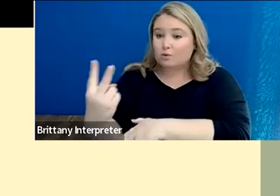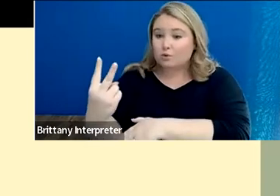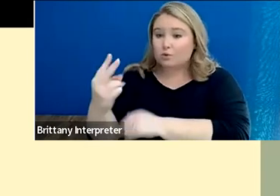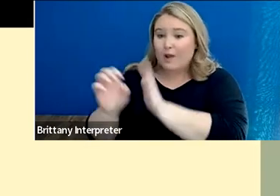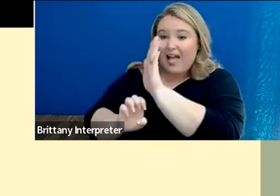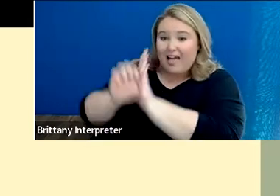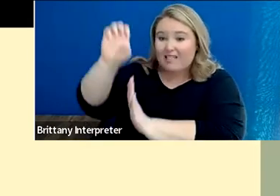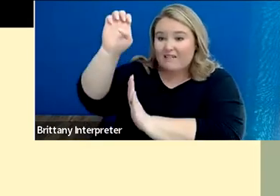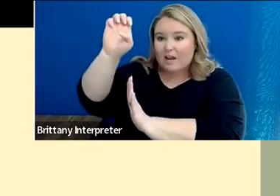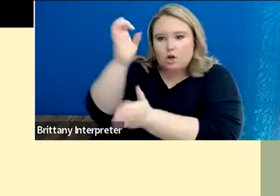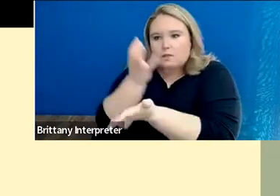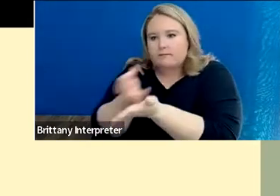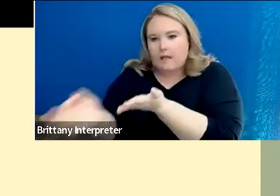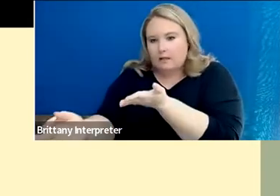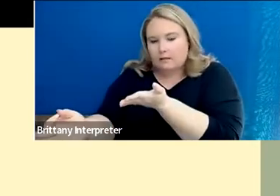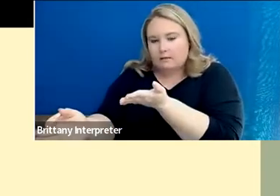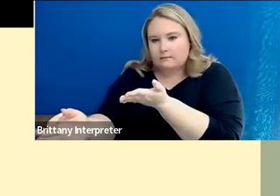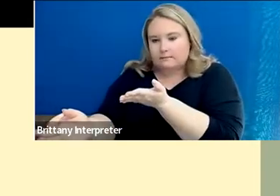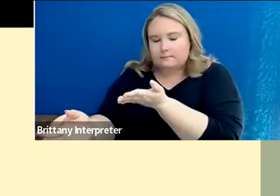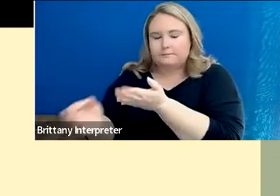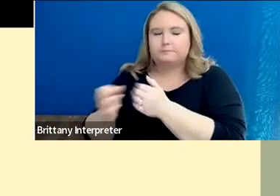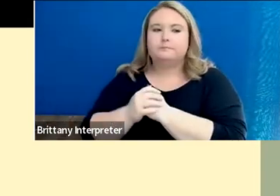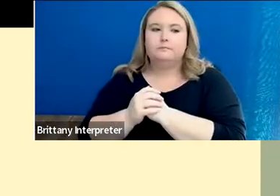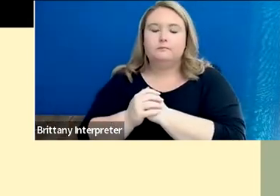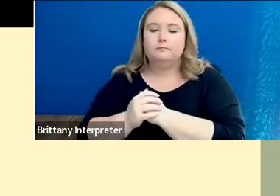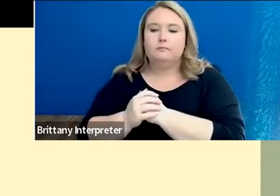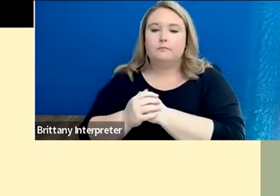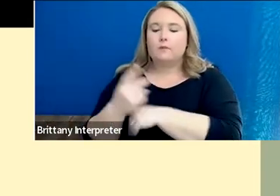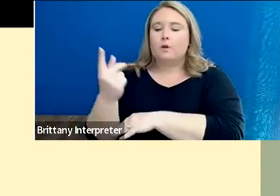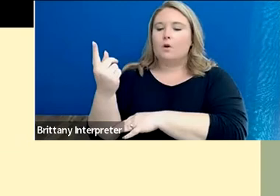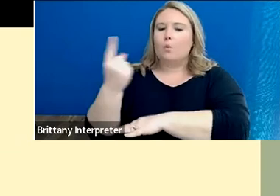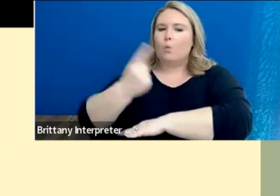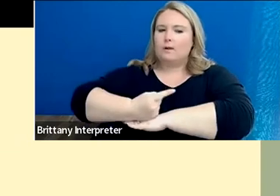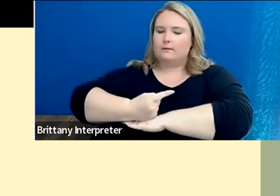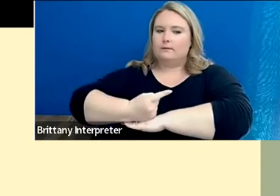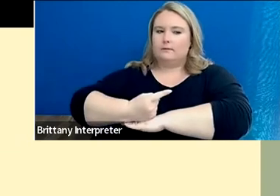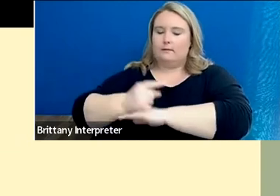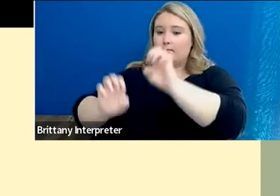It was to the point at one point on a Tuesday during this building's problems, the elevators were out.